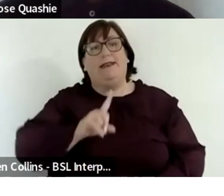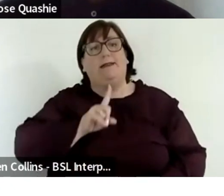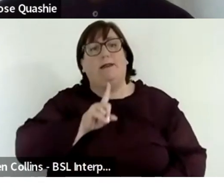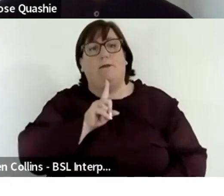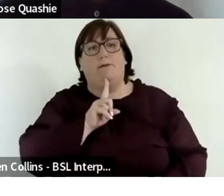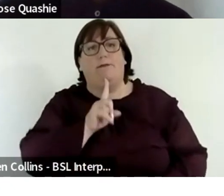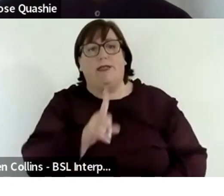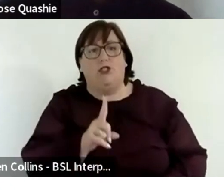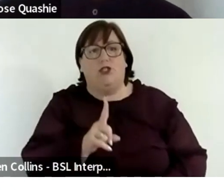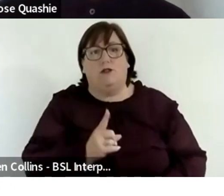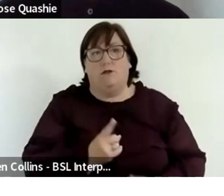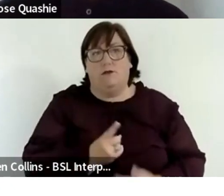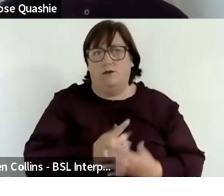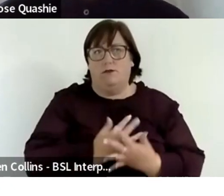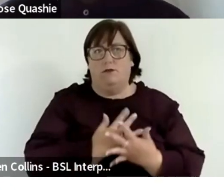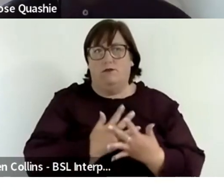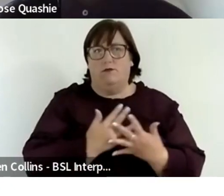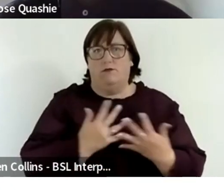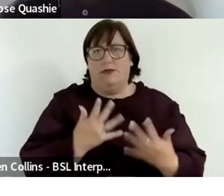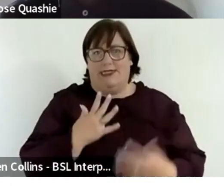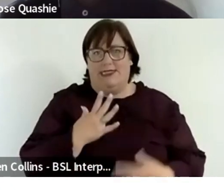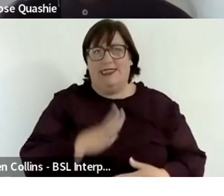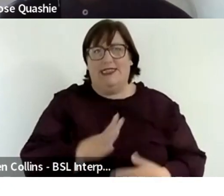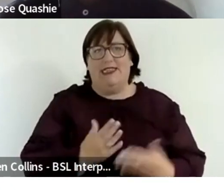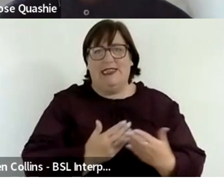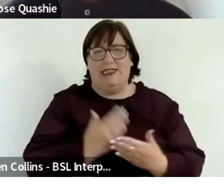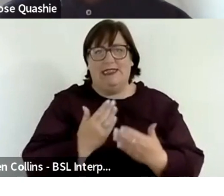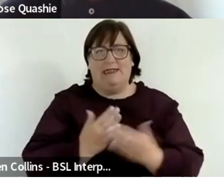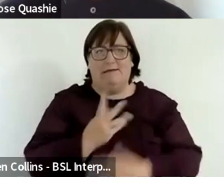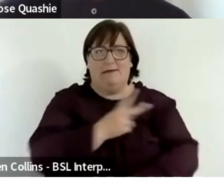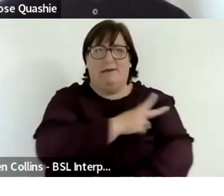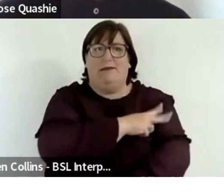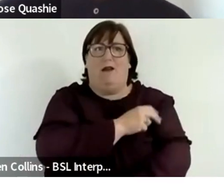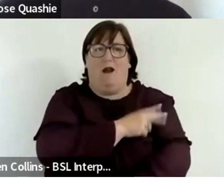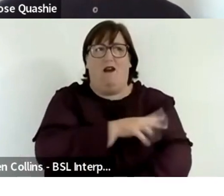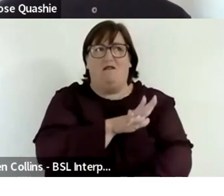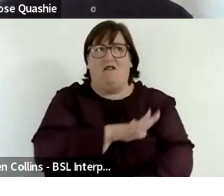terms of our workforce requirements for the peak construction periods, 34,000 at a minimum.